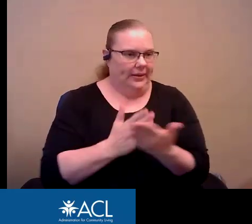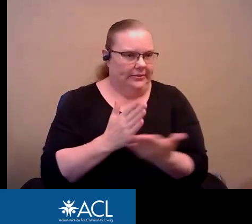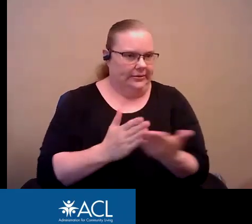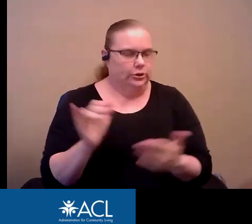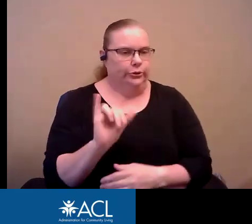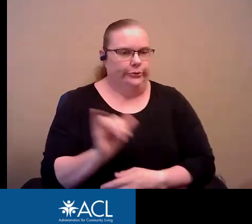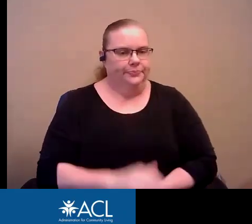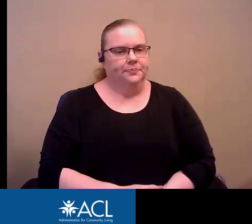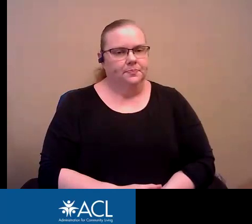April Young, ADvancing States: Thank you.